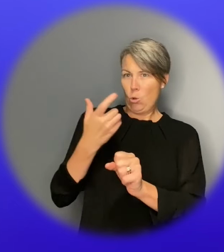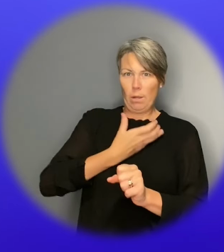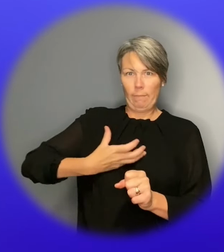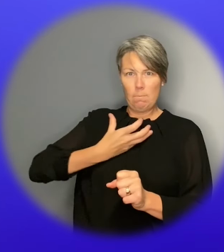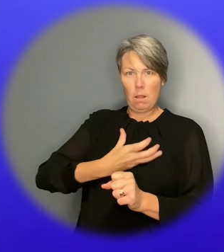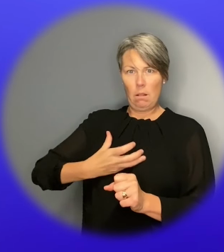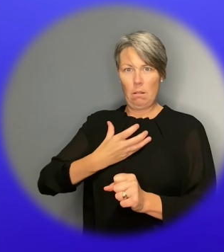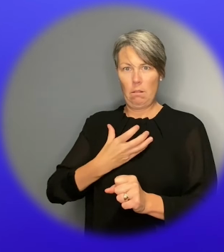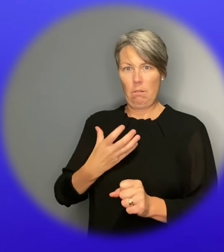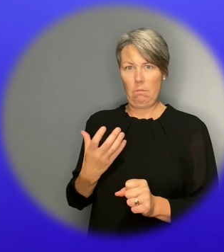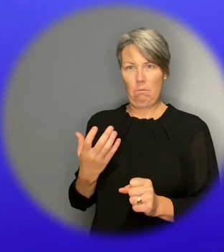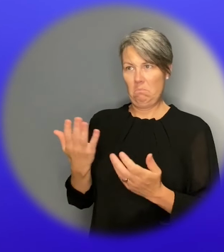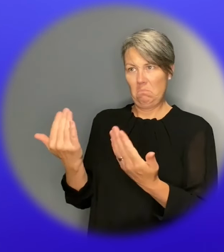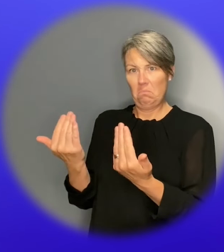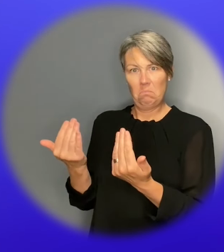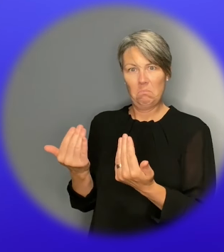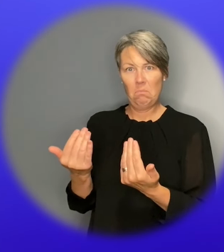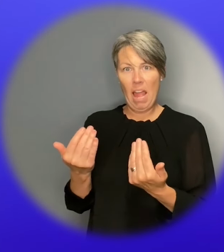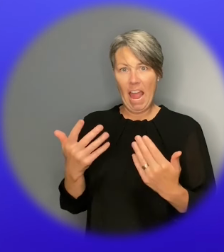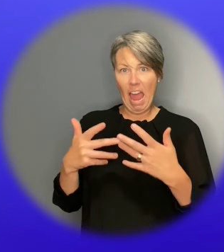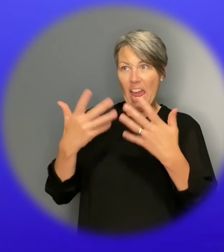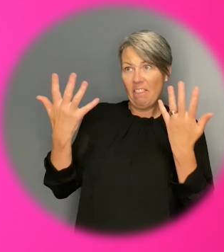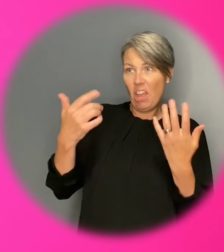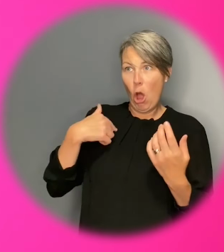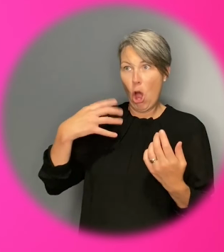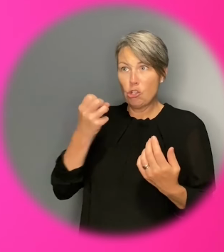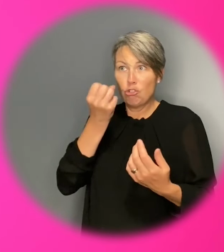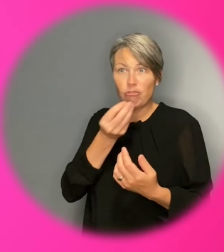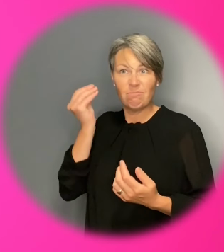you comfortable?" "Is there anything I should keep in mind?" What you actually